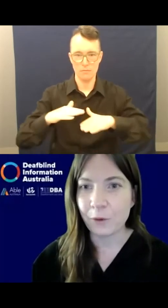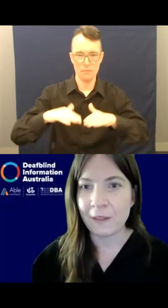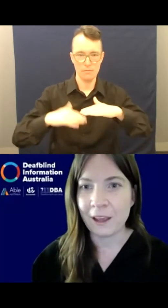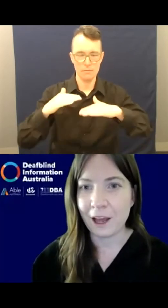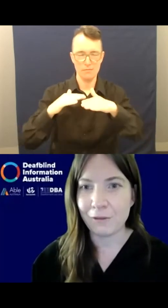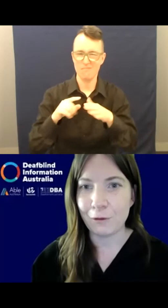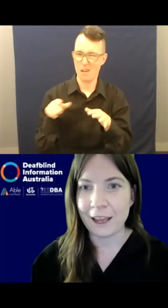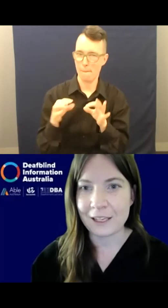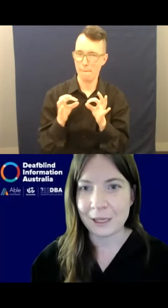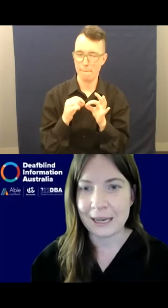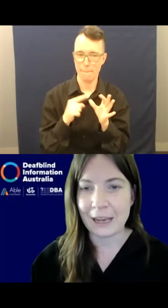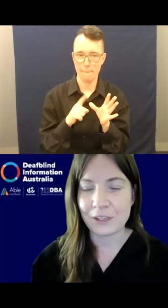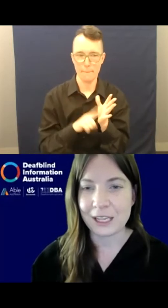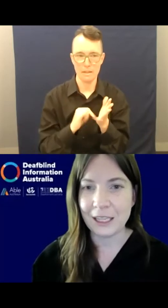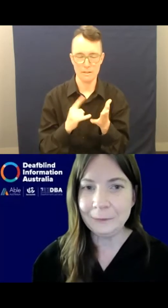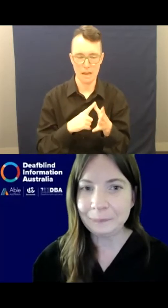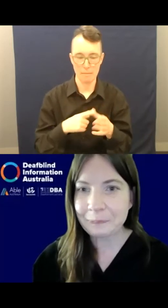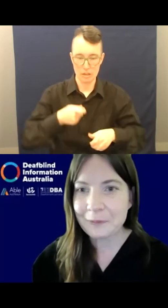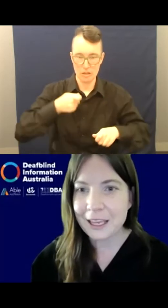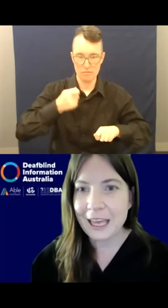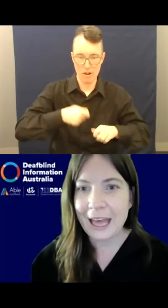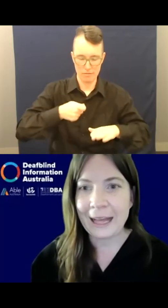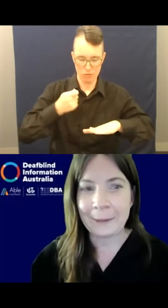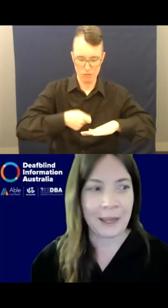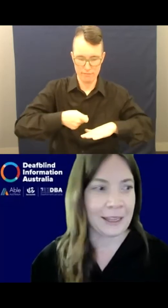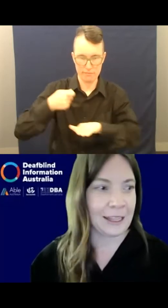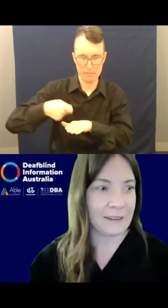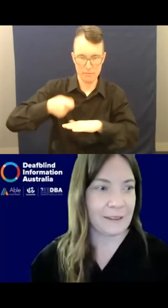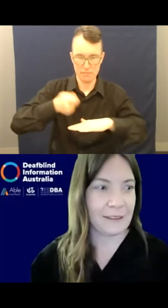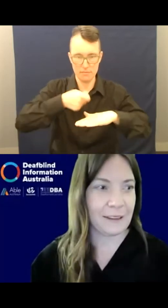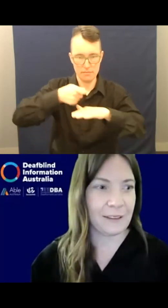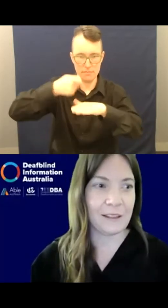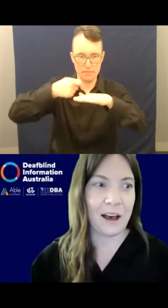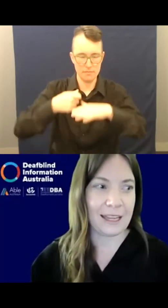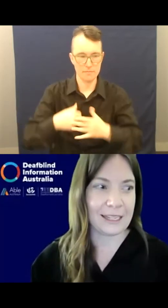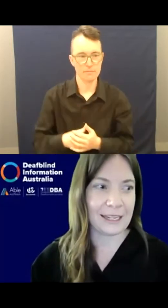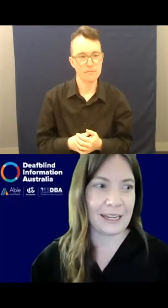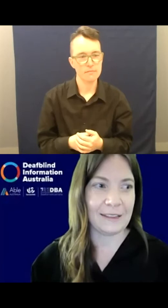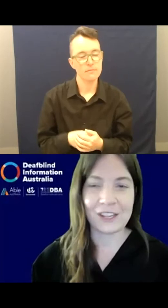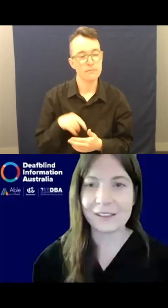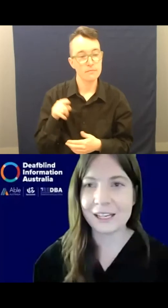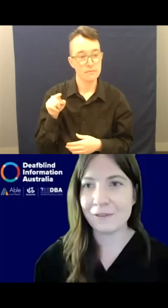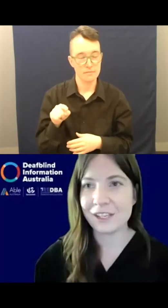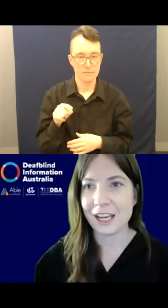they are kind of all randomly nailed together. This slide is just an invitation